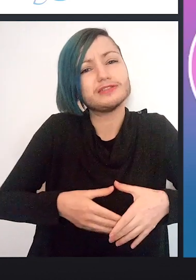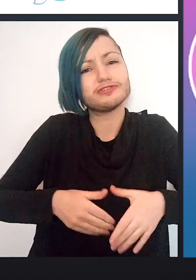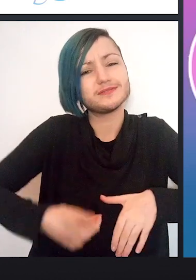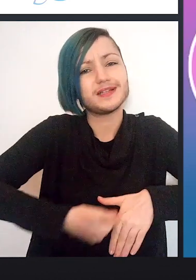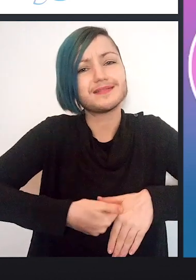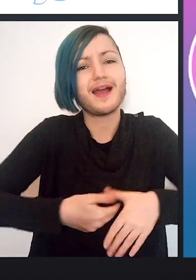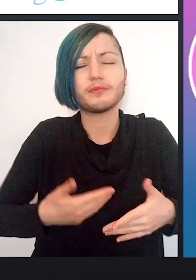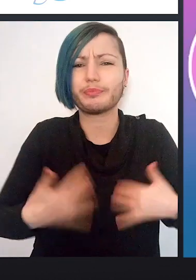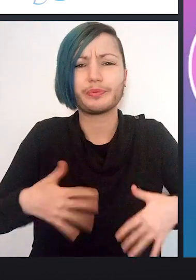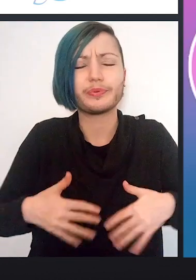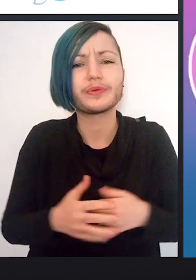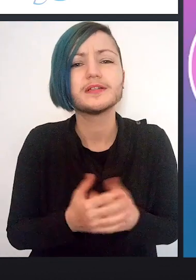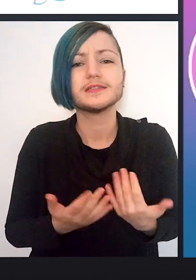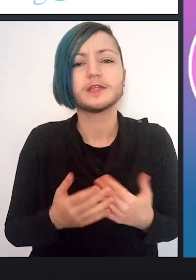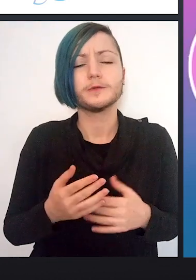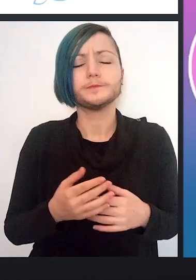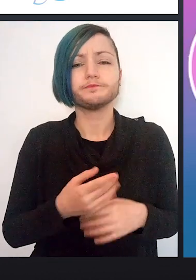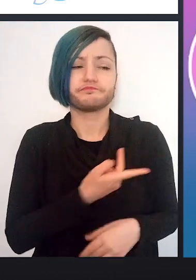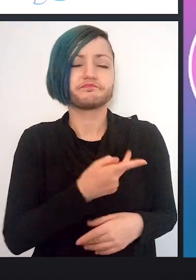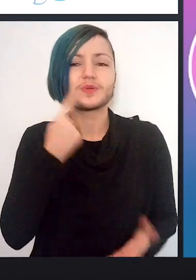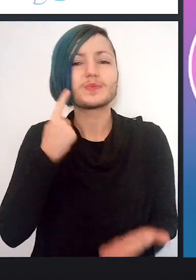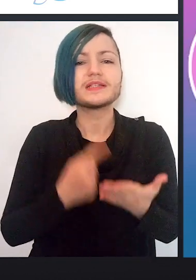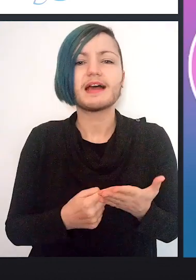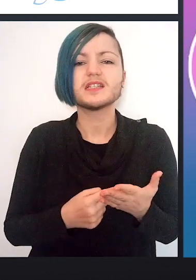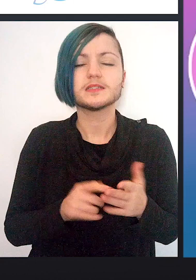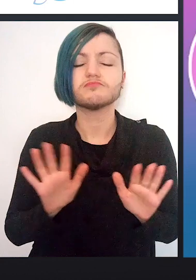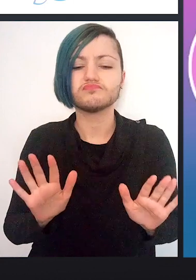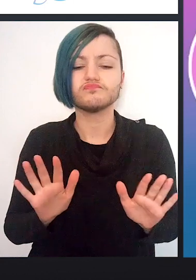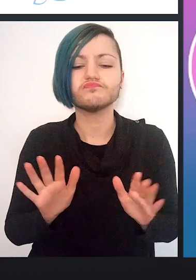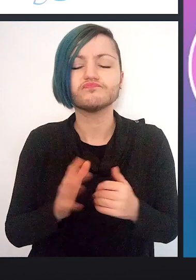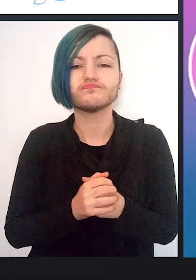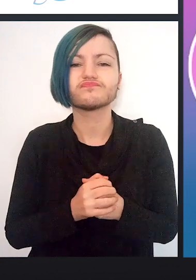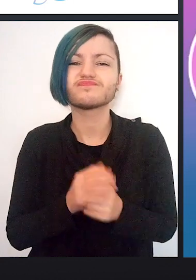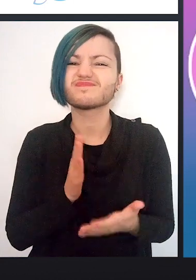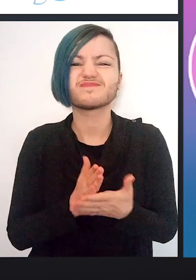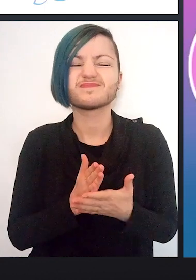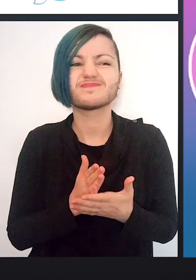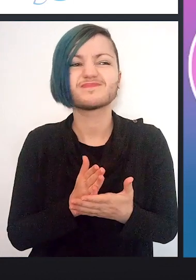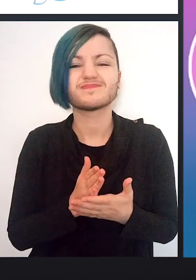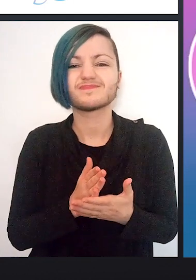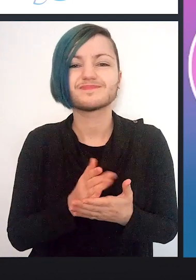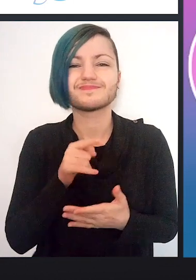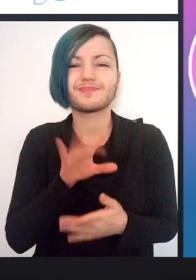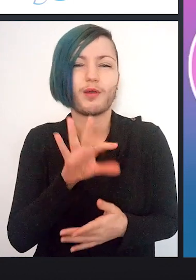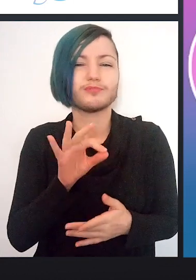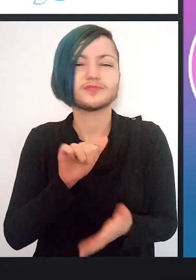And we decided pretty well that really wasn't a good option.